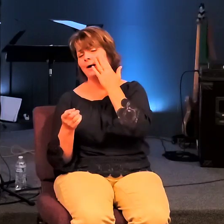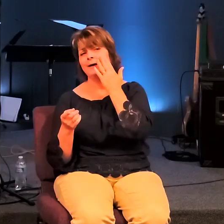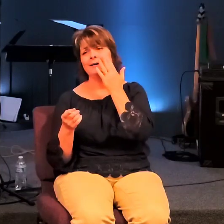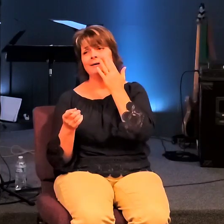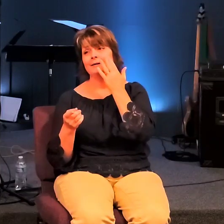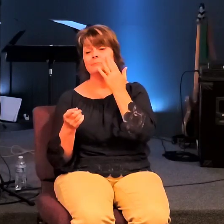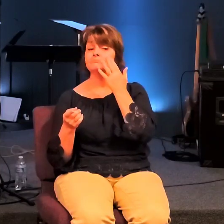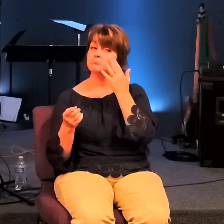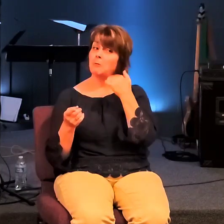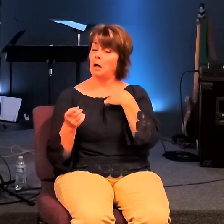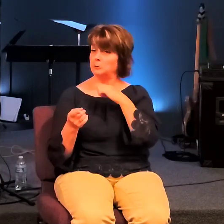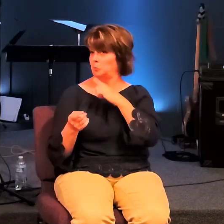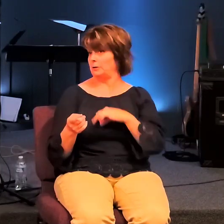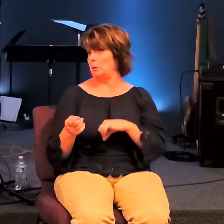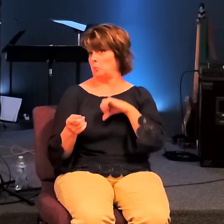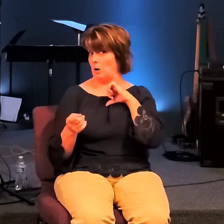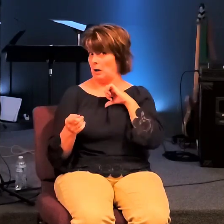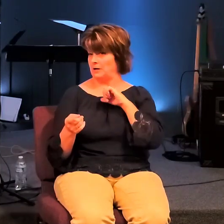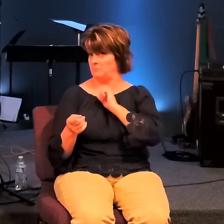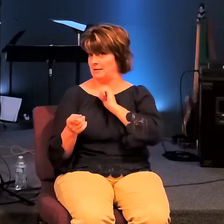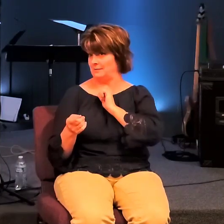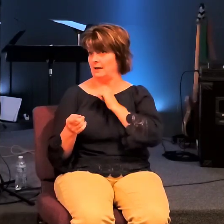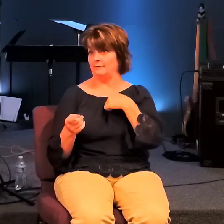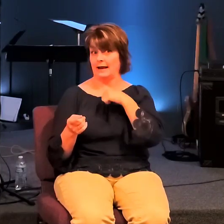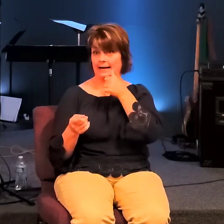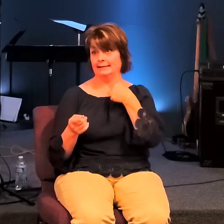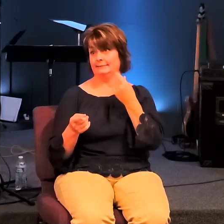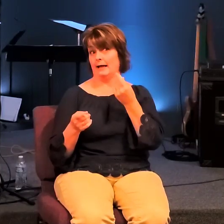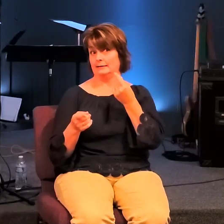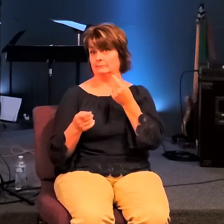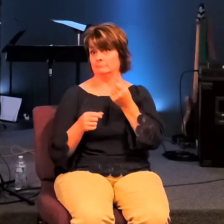really proud of myself I didn't say anything there really regretted I did apologize over